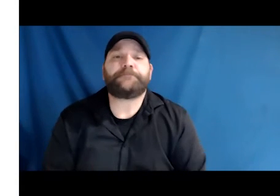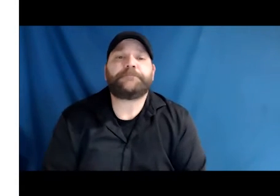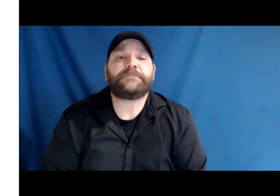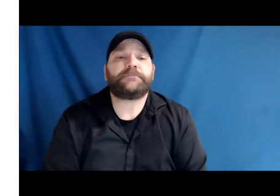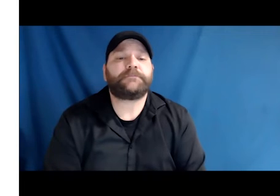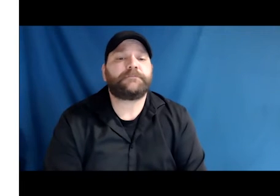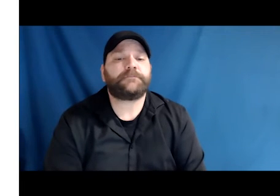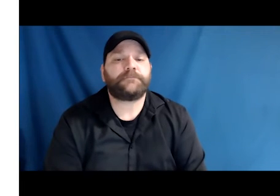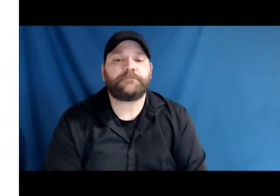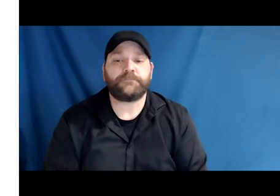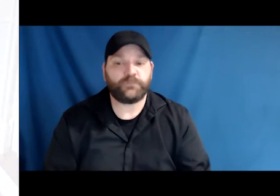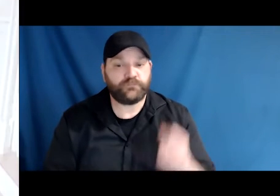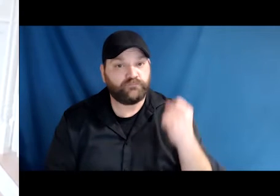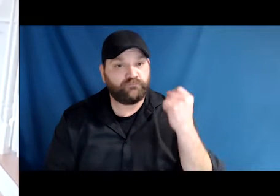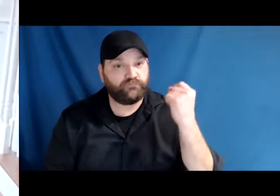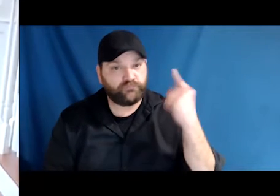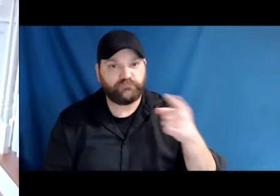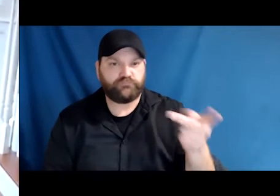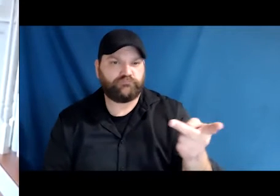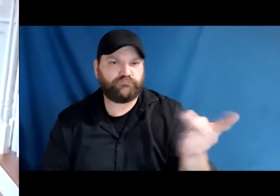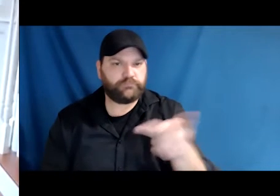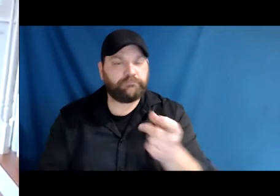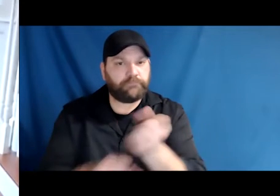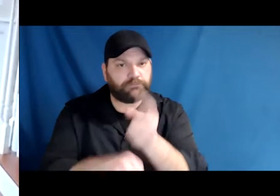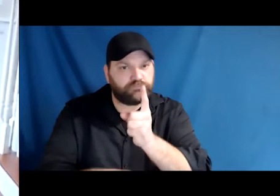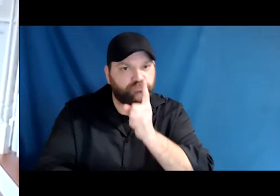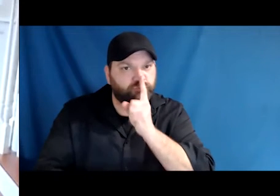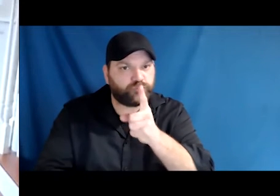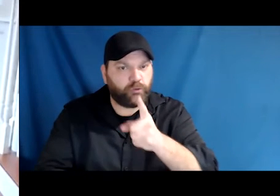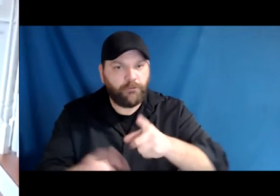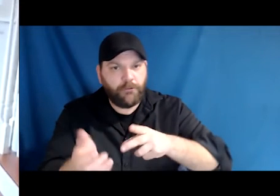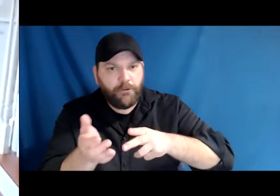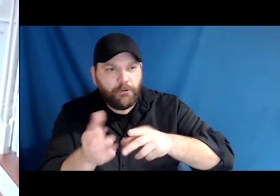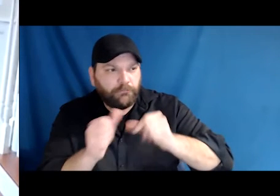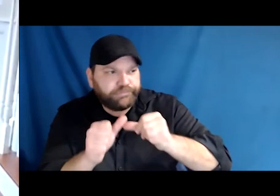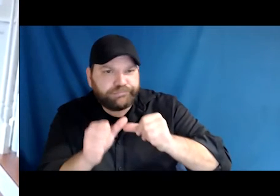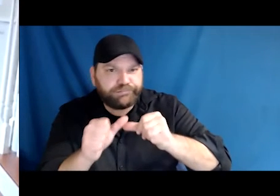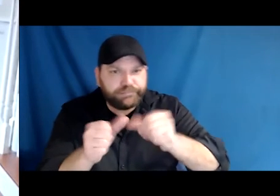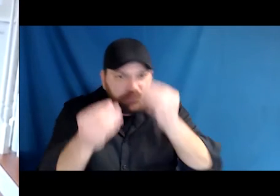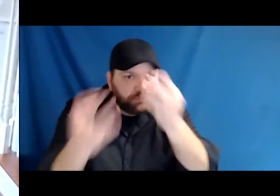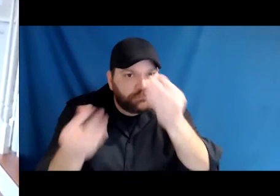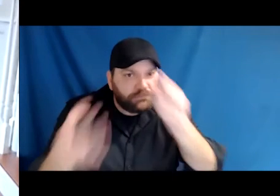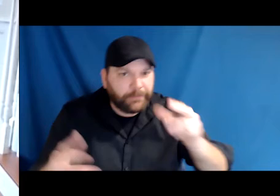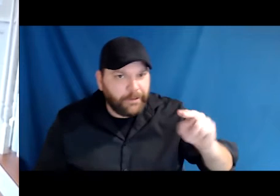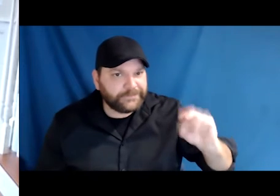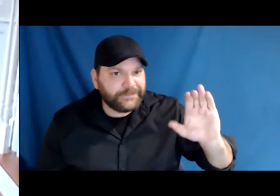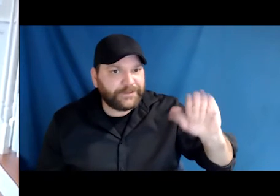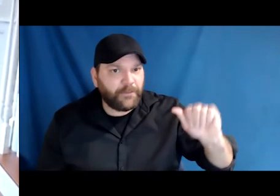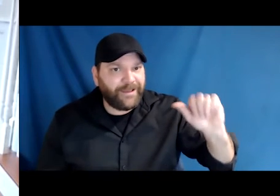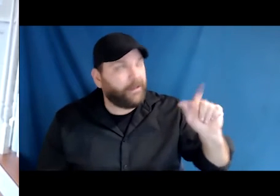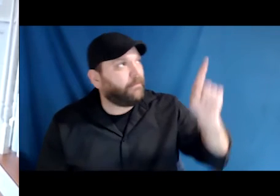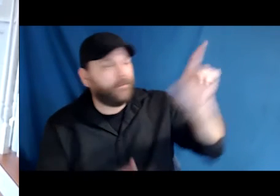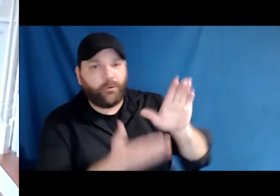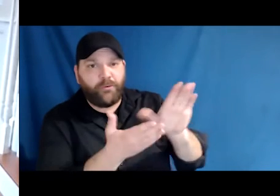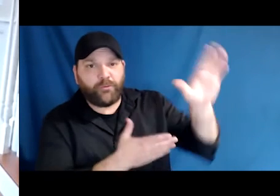kept over 100 coaches up to date with constant NCAA rule changes and emerging COVID regulations.